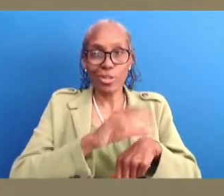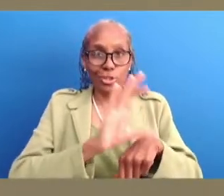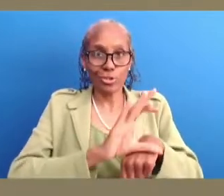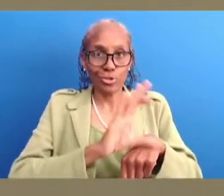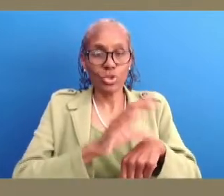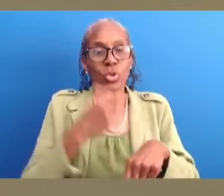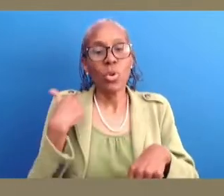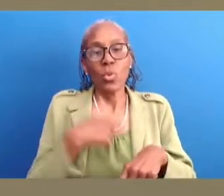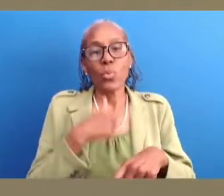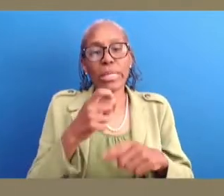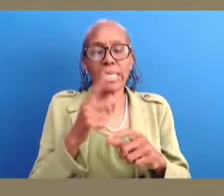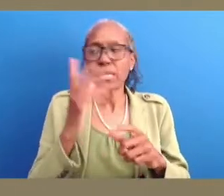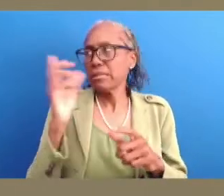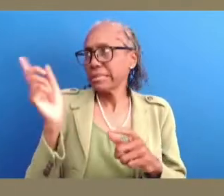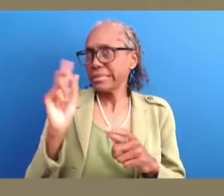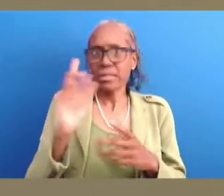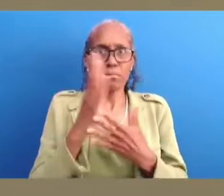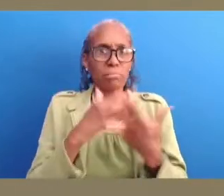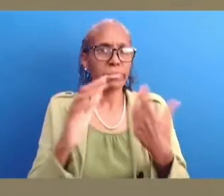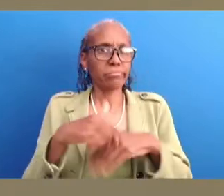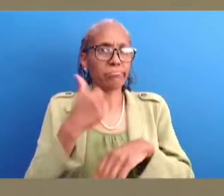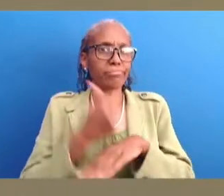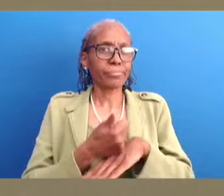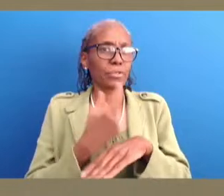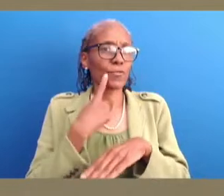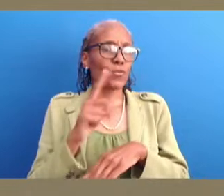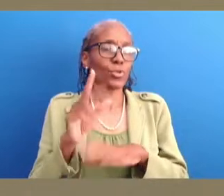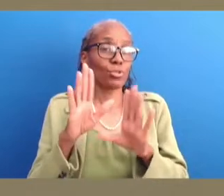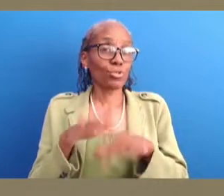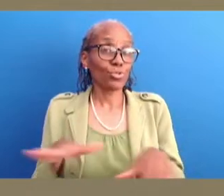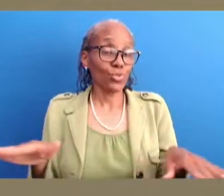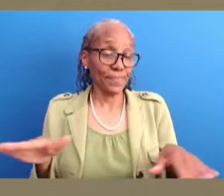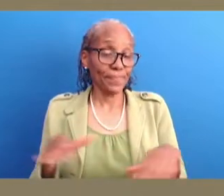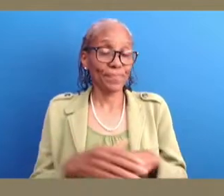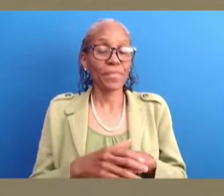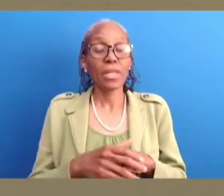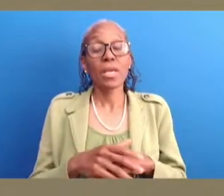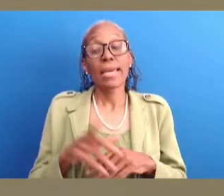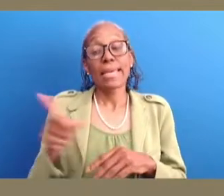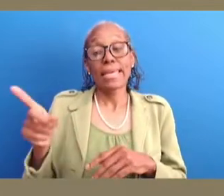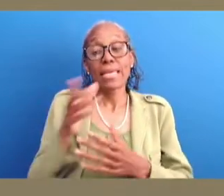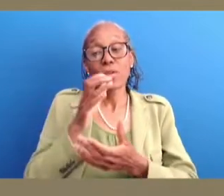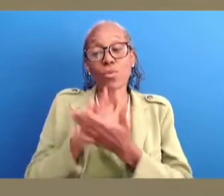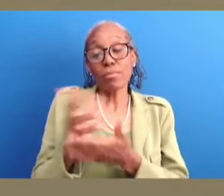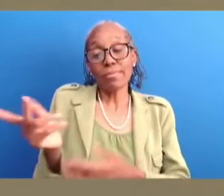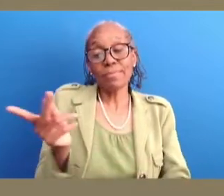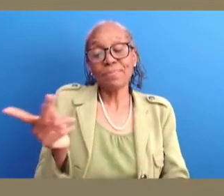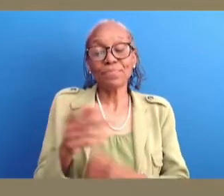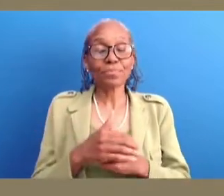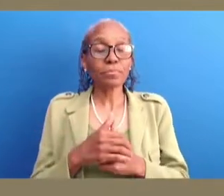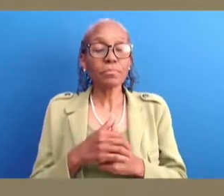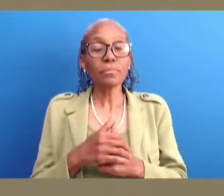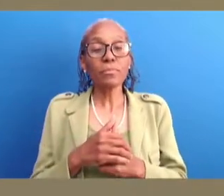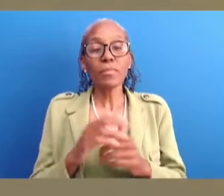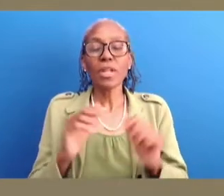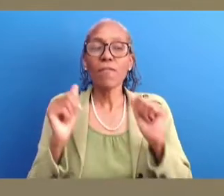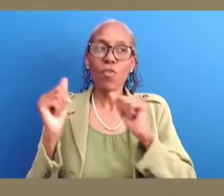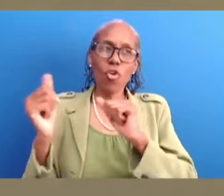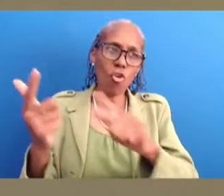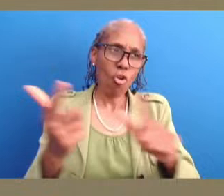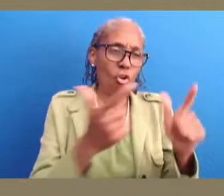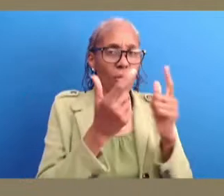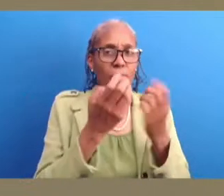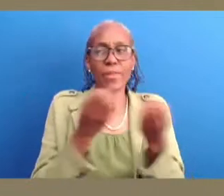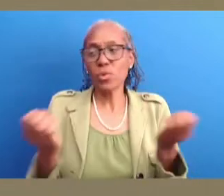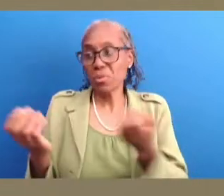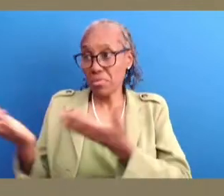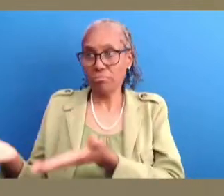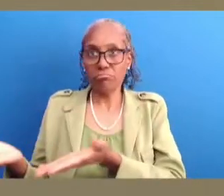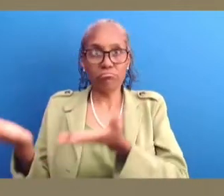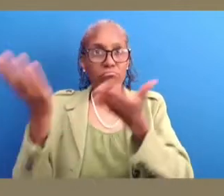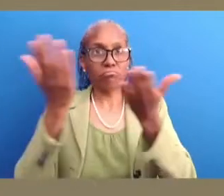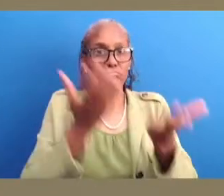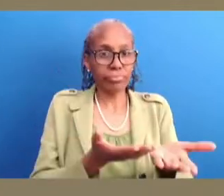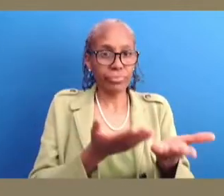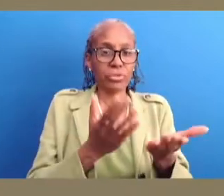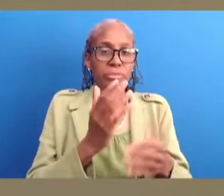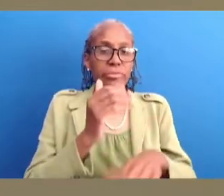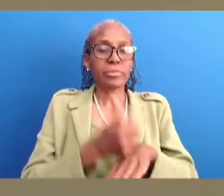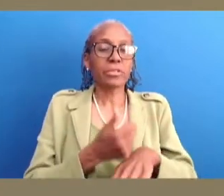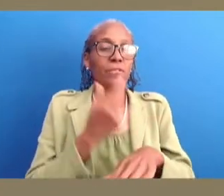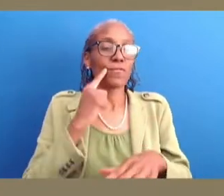MY HUSBAND PASTORED LITTLE ROCK